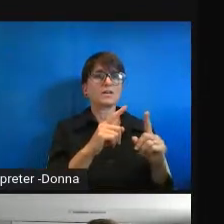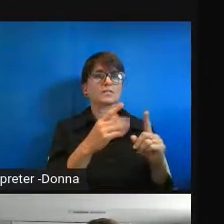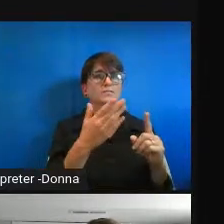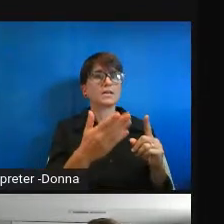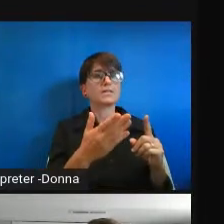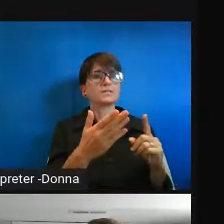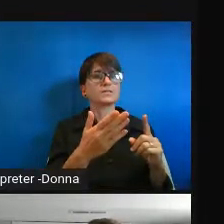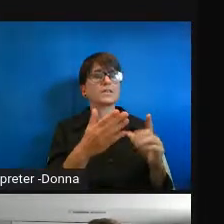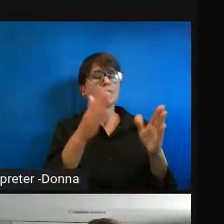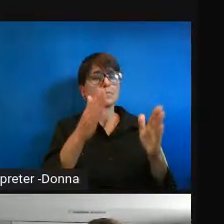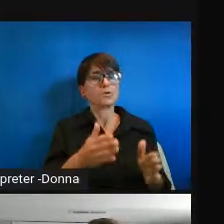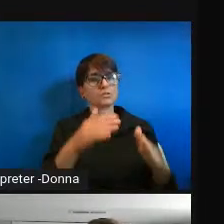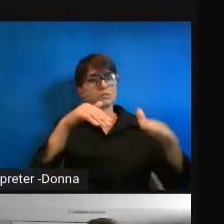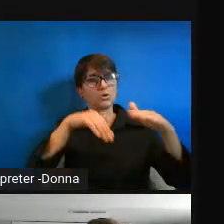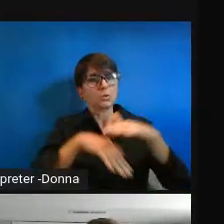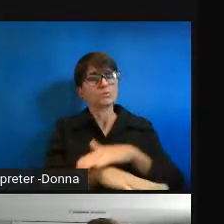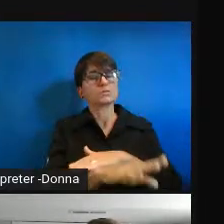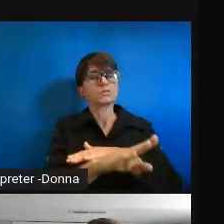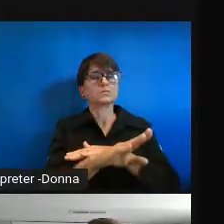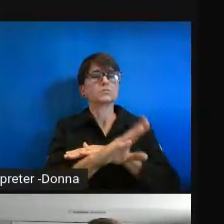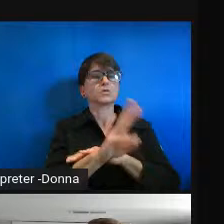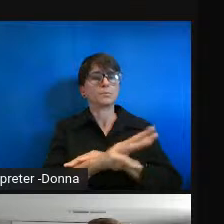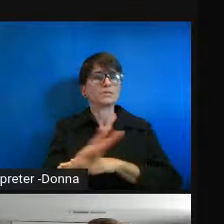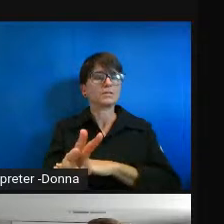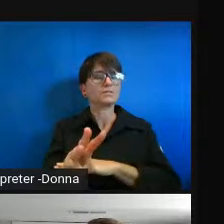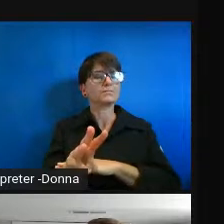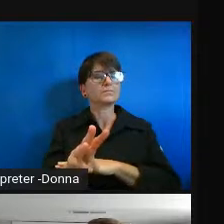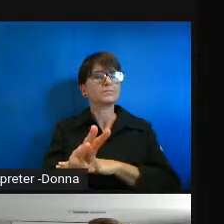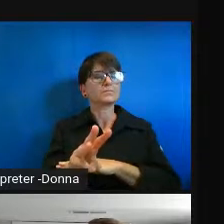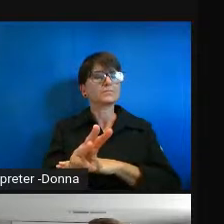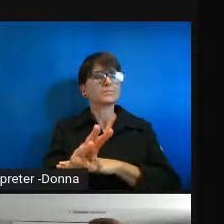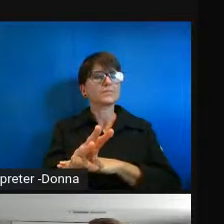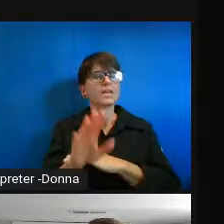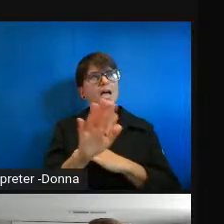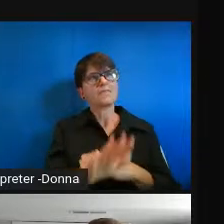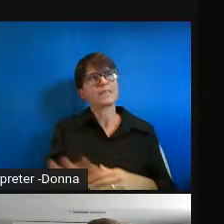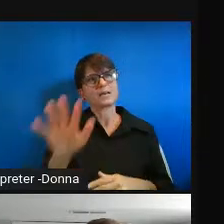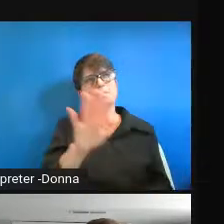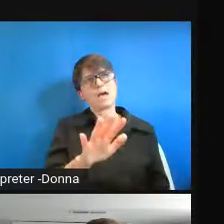which is a music review site which contains a Dialog